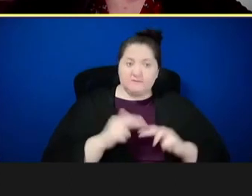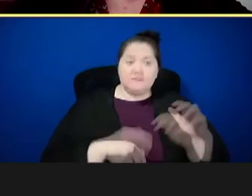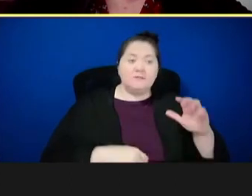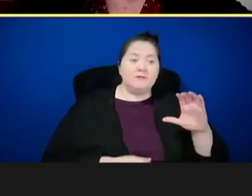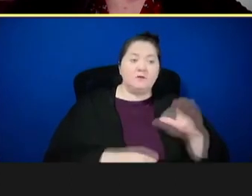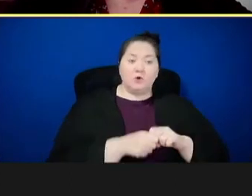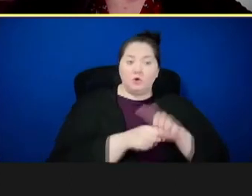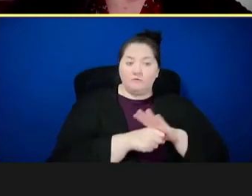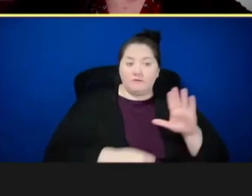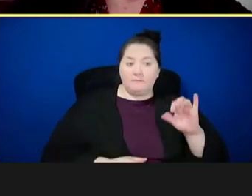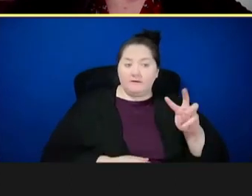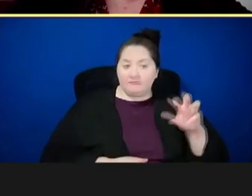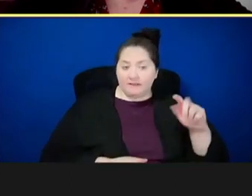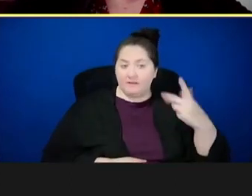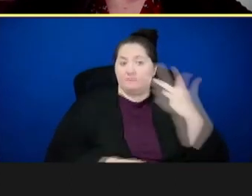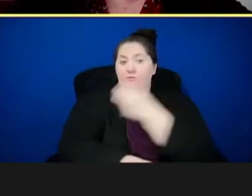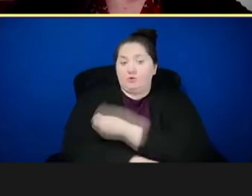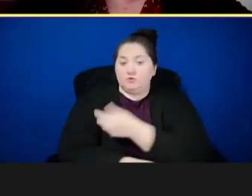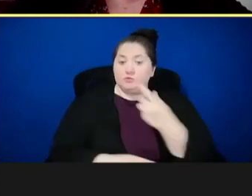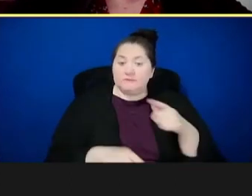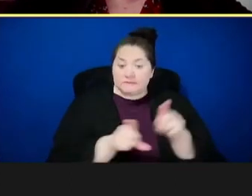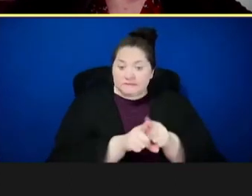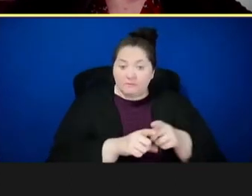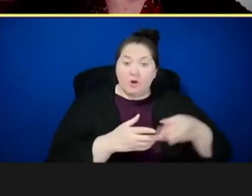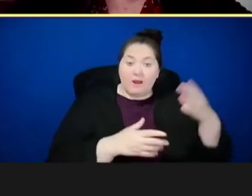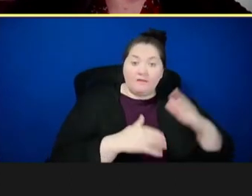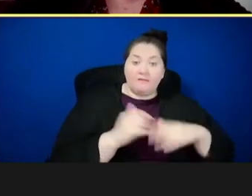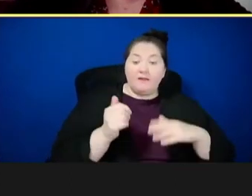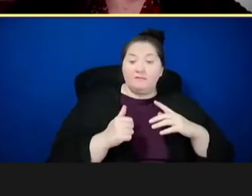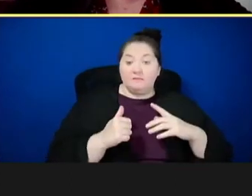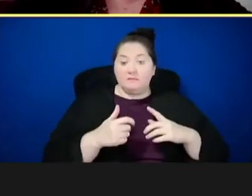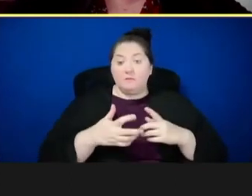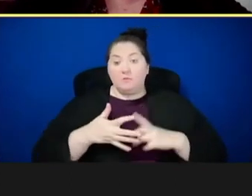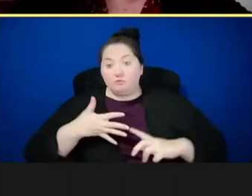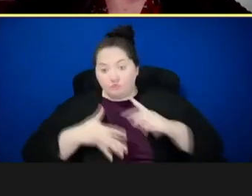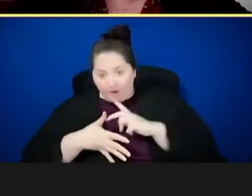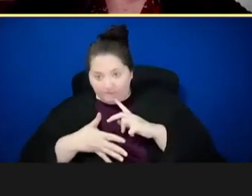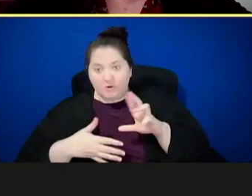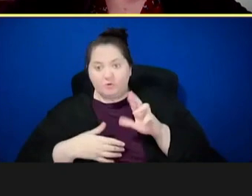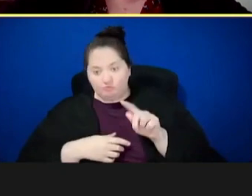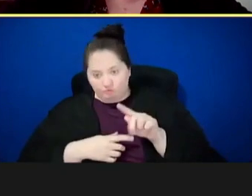higher than the facility's primary series rates at start of the pilot. In almost every facility,